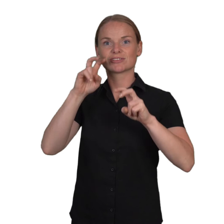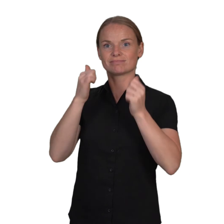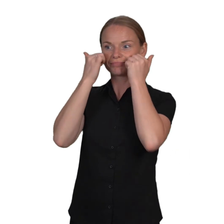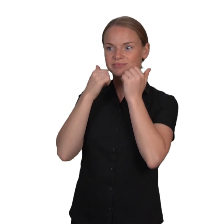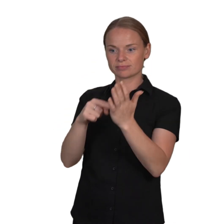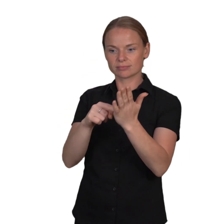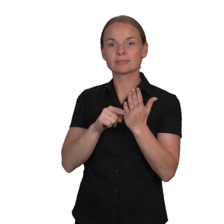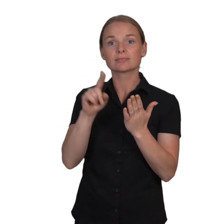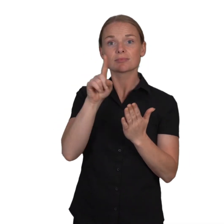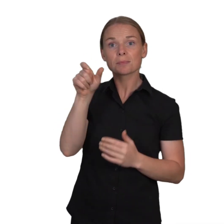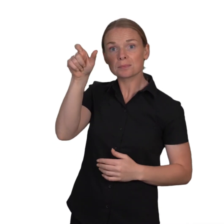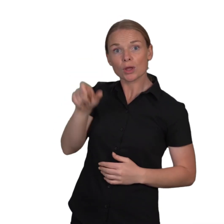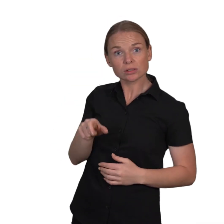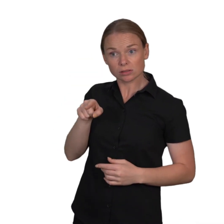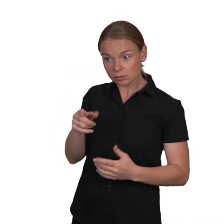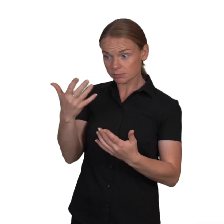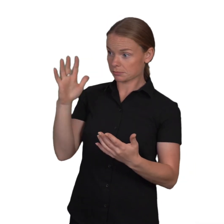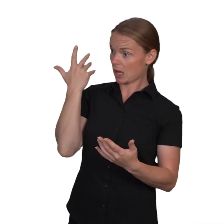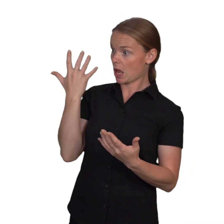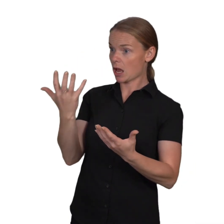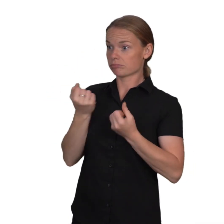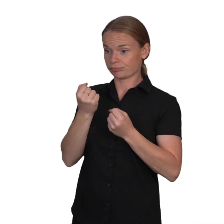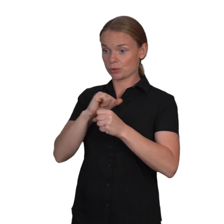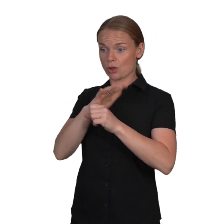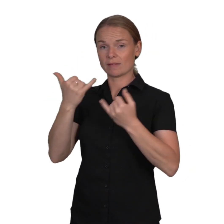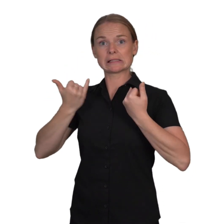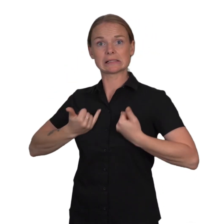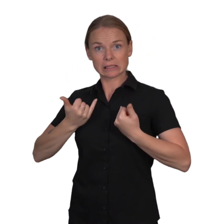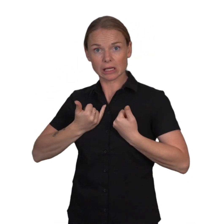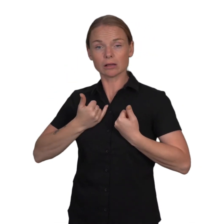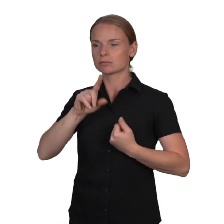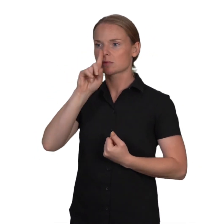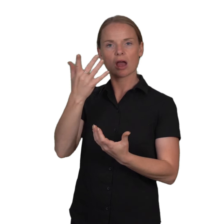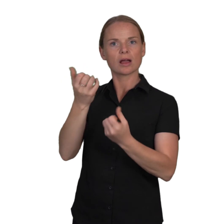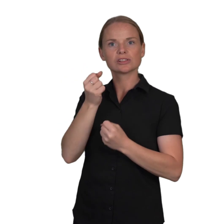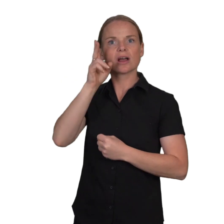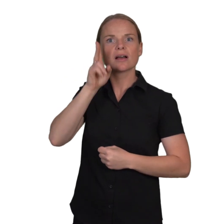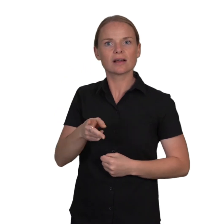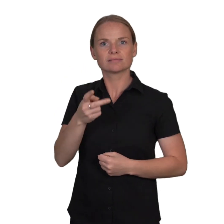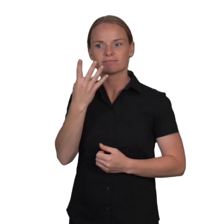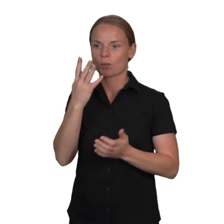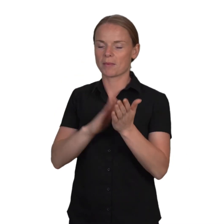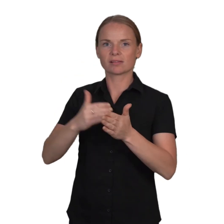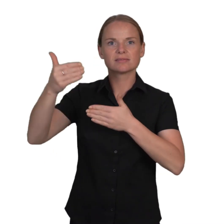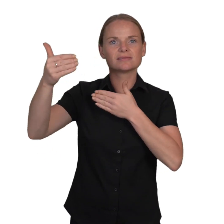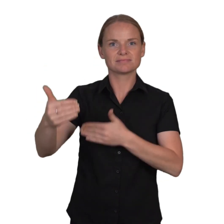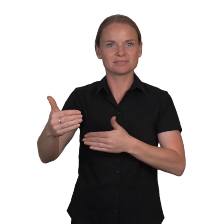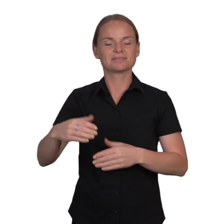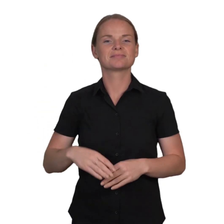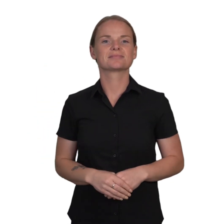as evidence suggests that past infection reduces the risk of reinfection for at least 4 months.